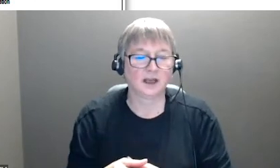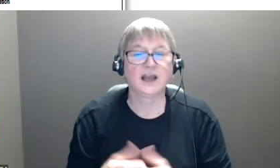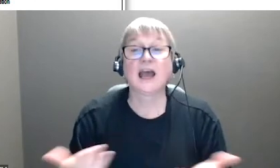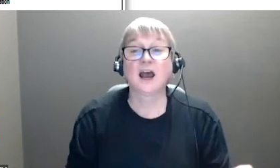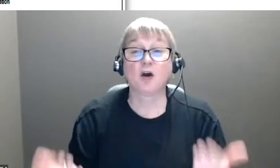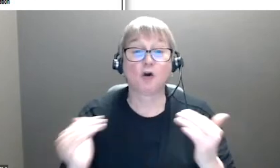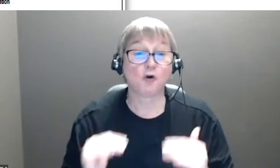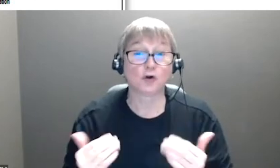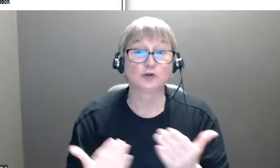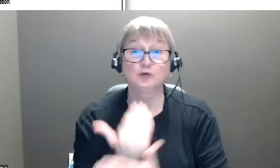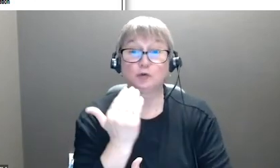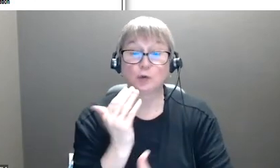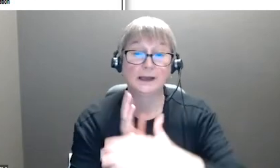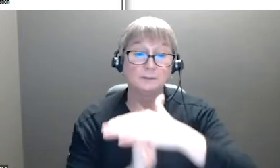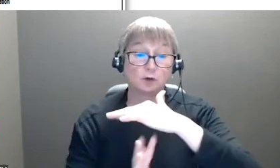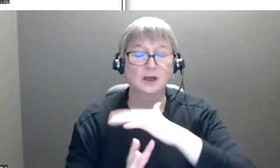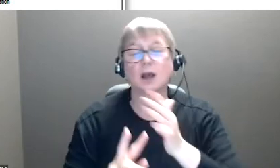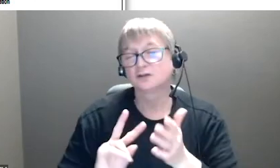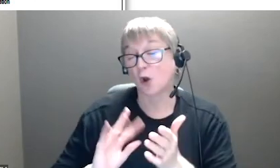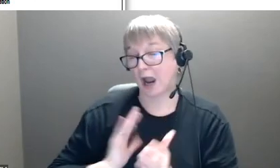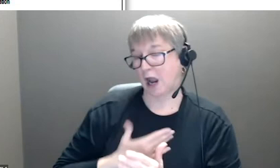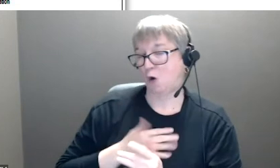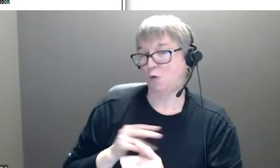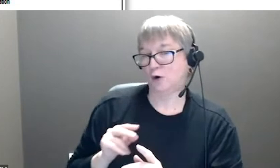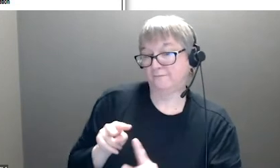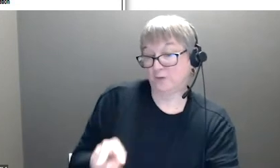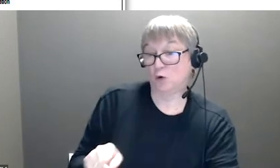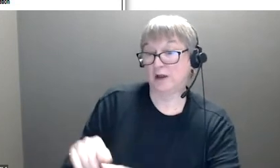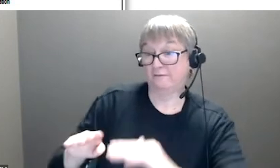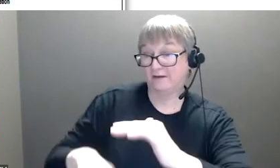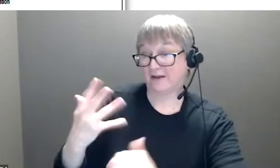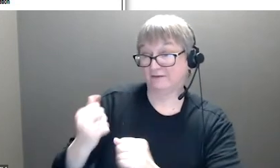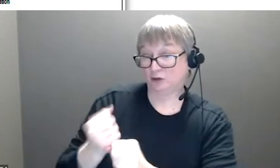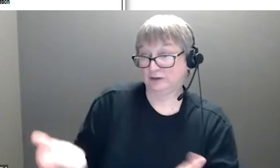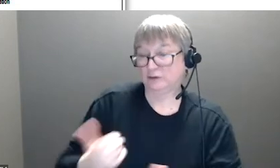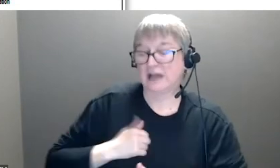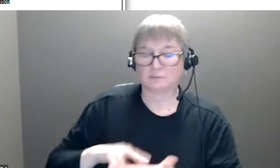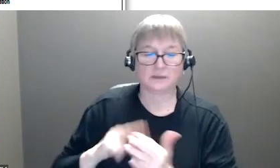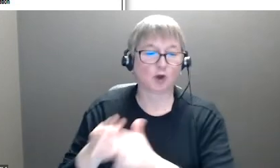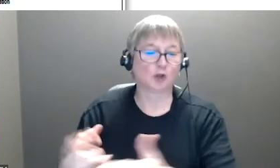years. So, however with that said, the ability to generate GBA+ analysis is challenged in the